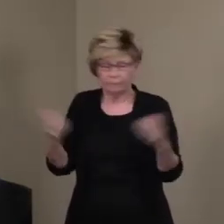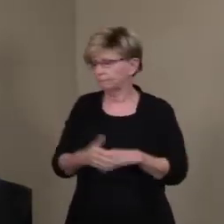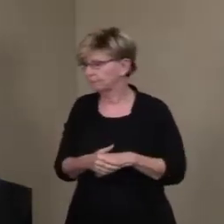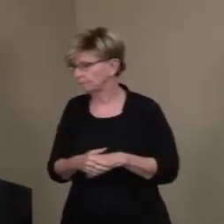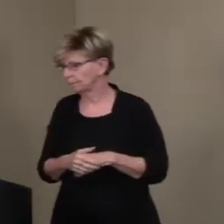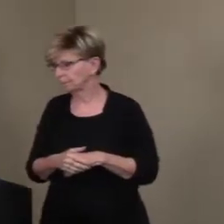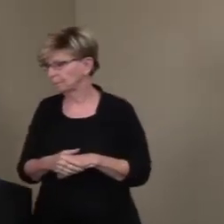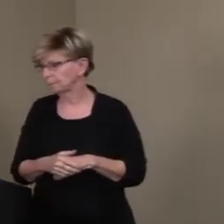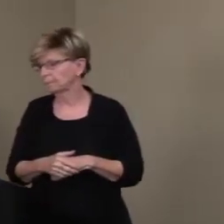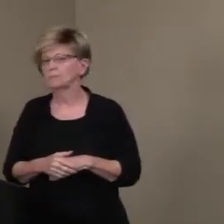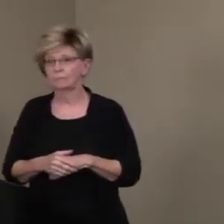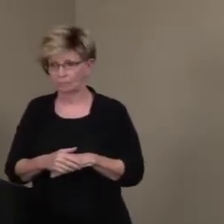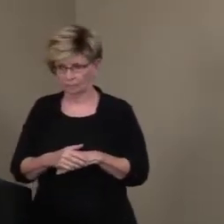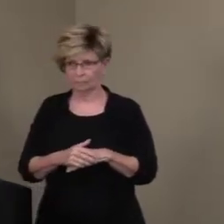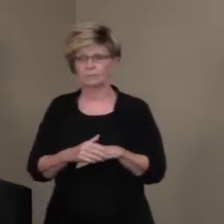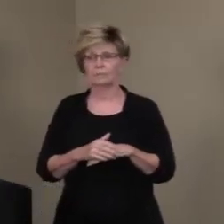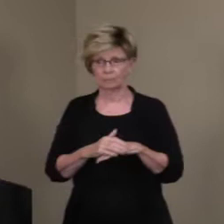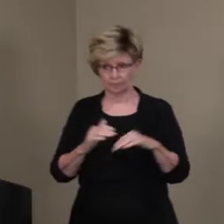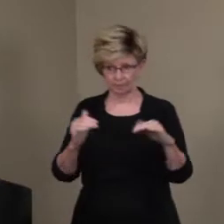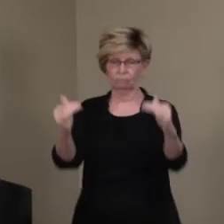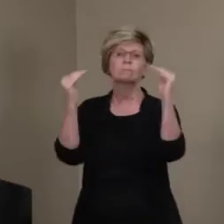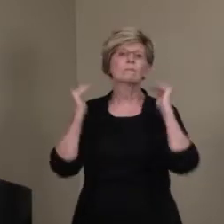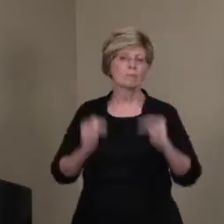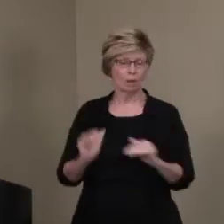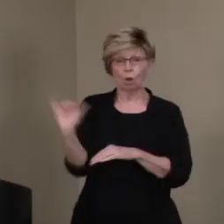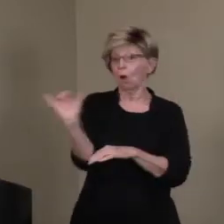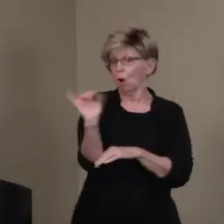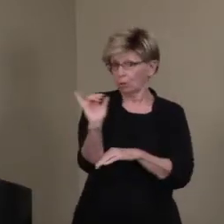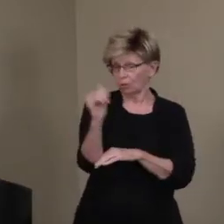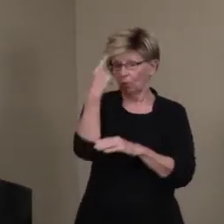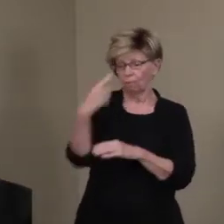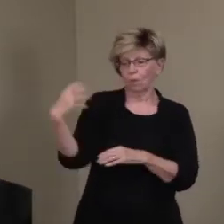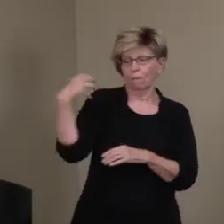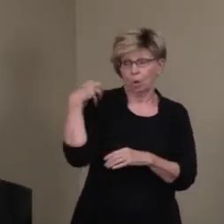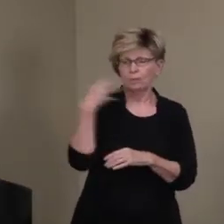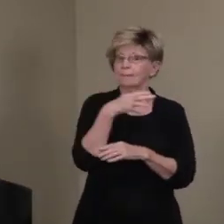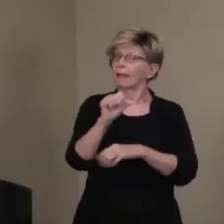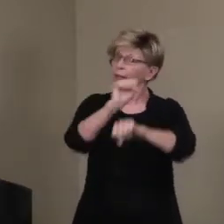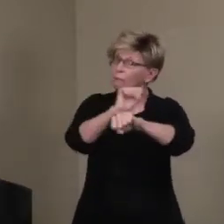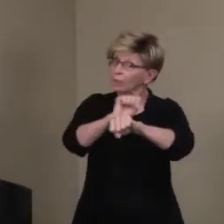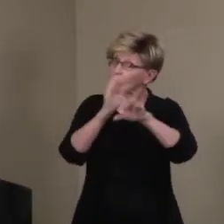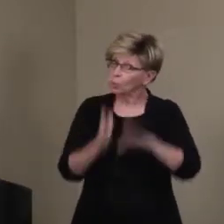of accommodations for students would be such as a number of other things the